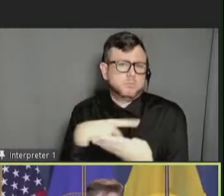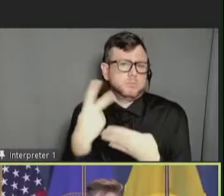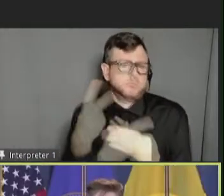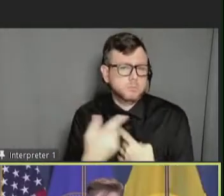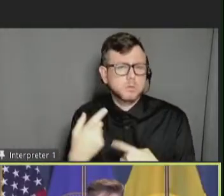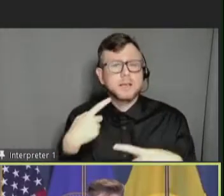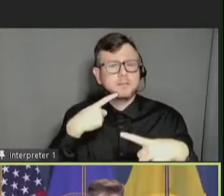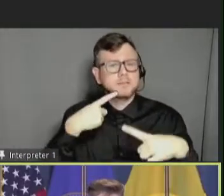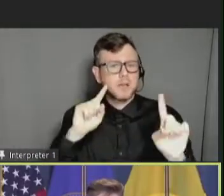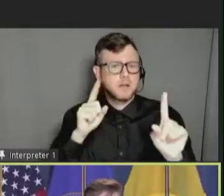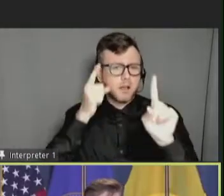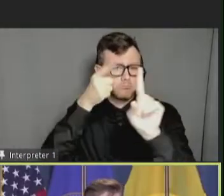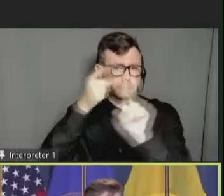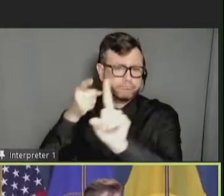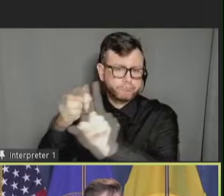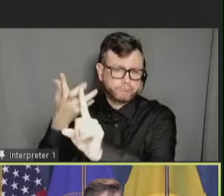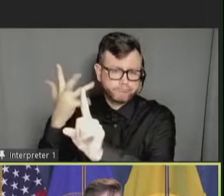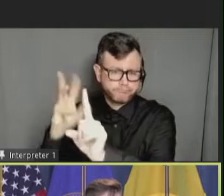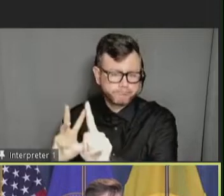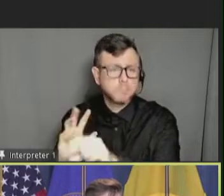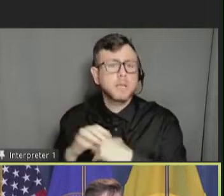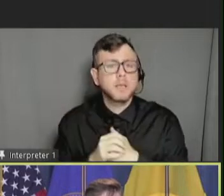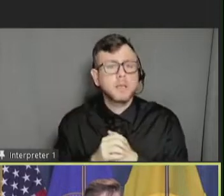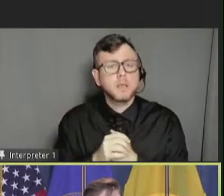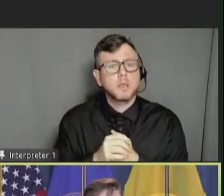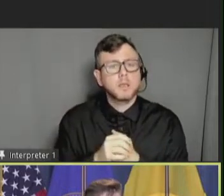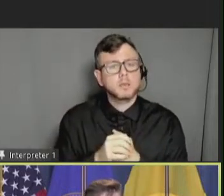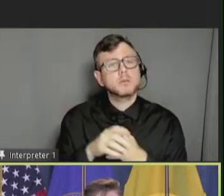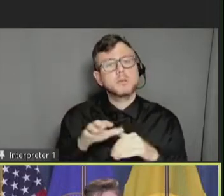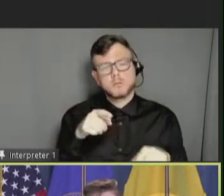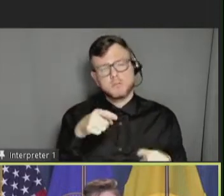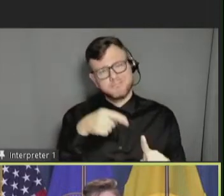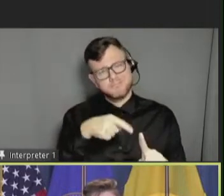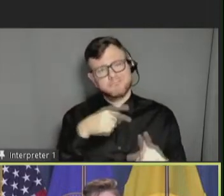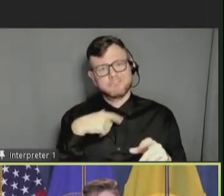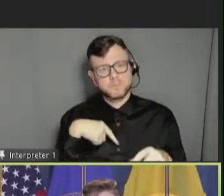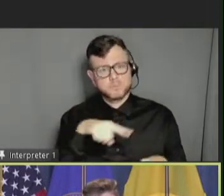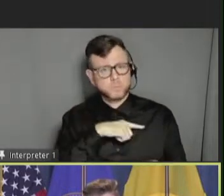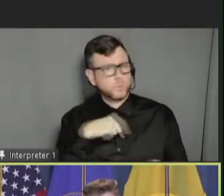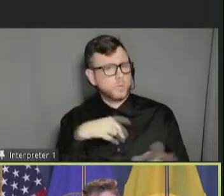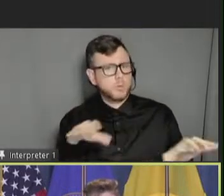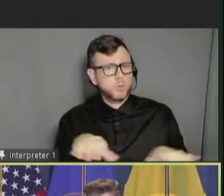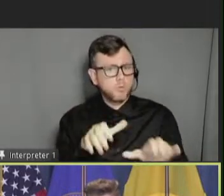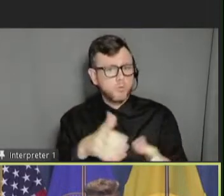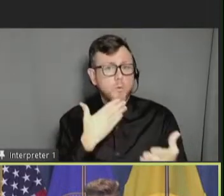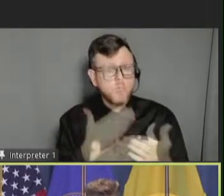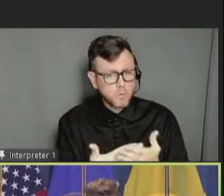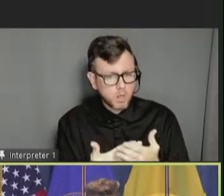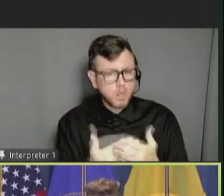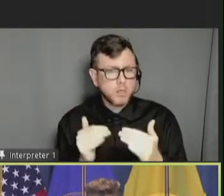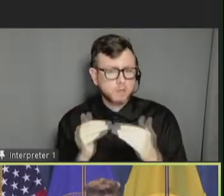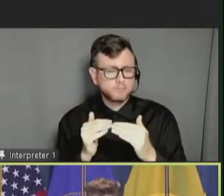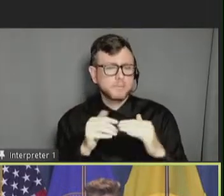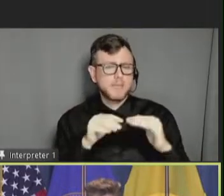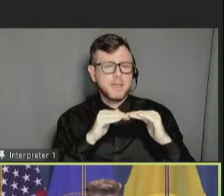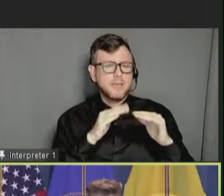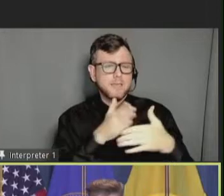it's no surprise that they perform well and above the overall average level of performance for